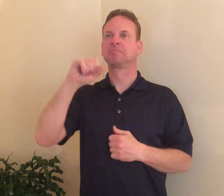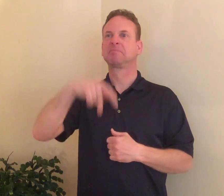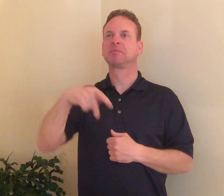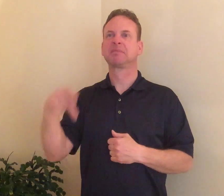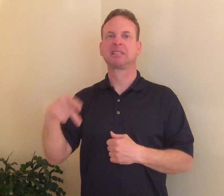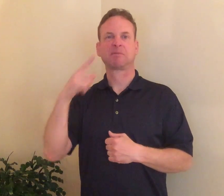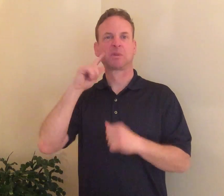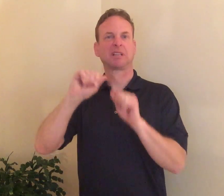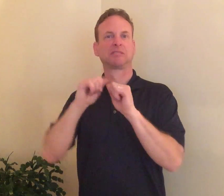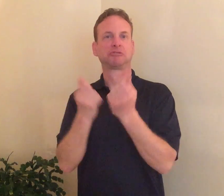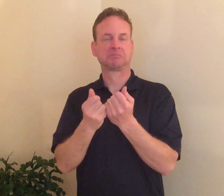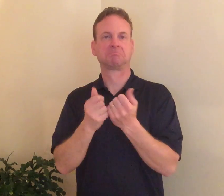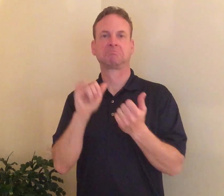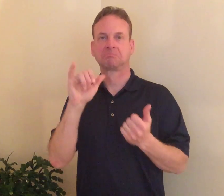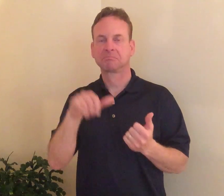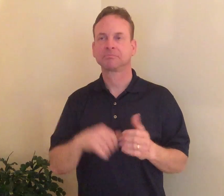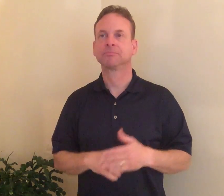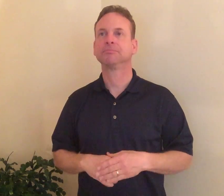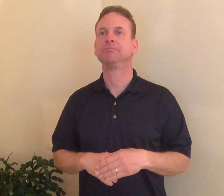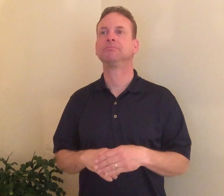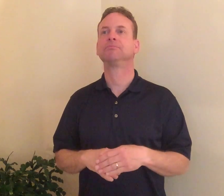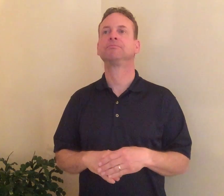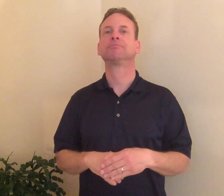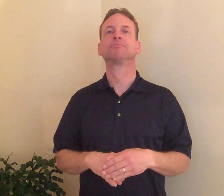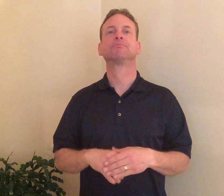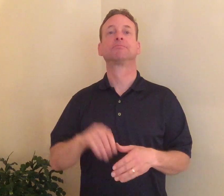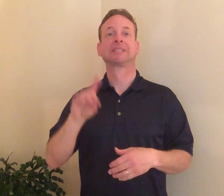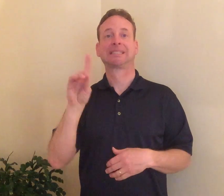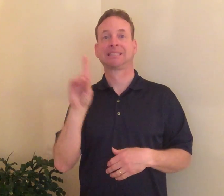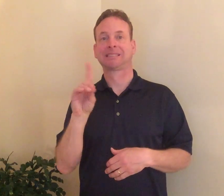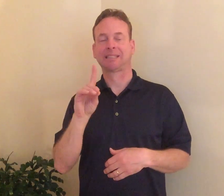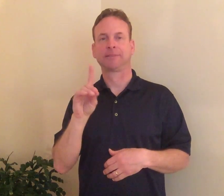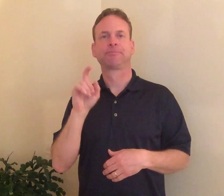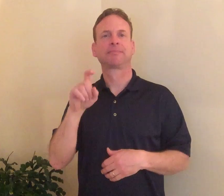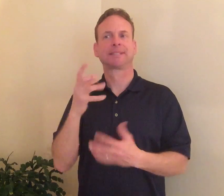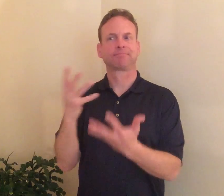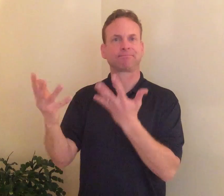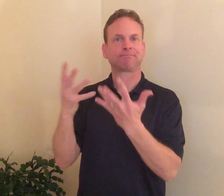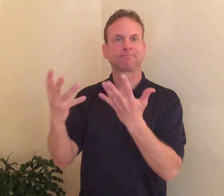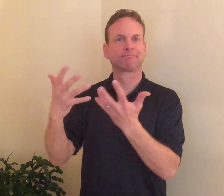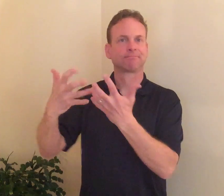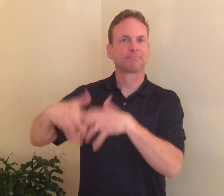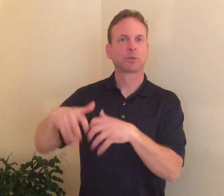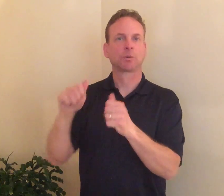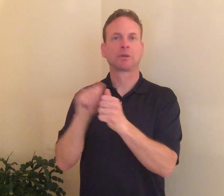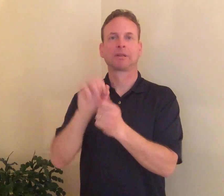a Standard Practice Paper for agencies. D) Some collaboration with the Ethics Committee